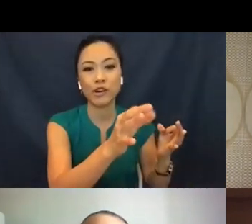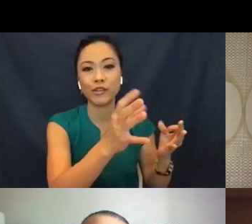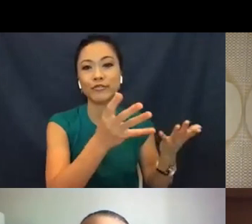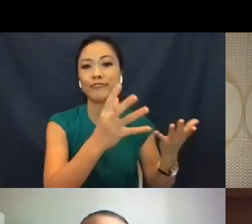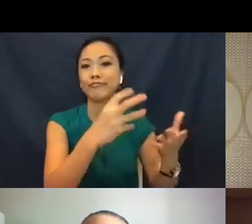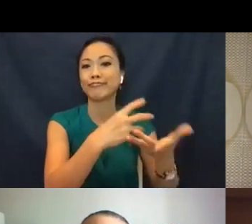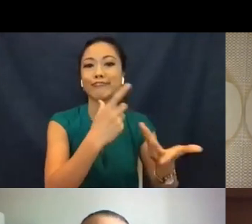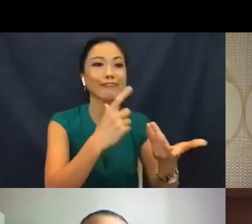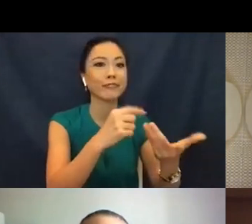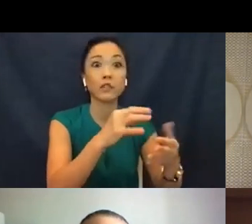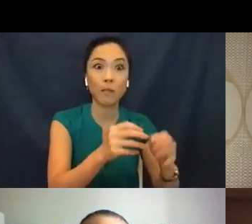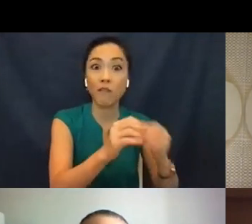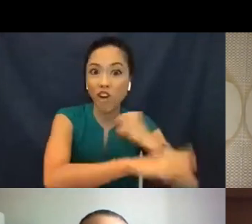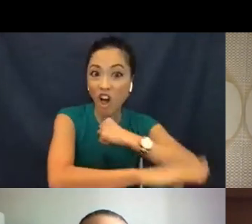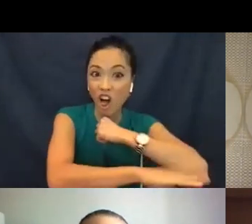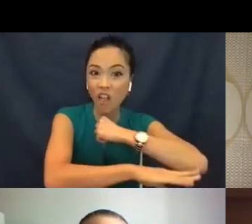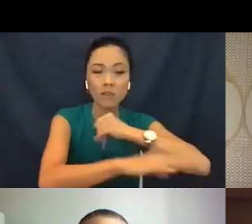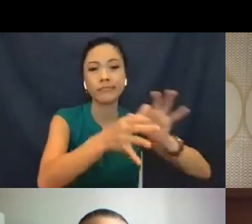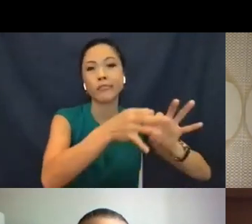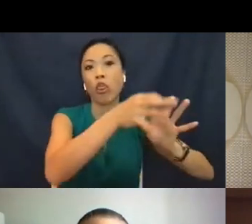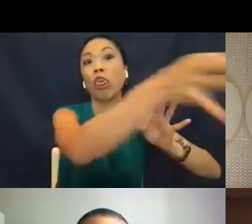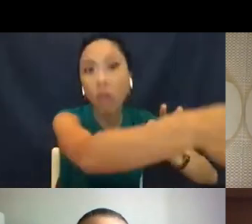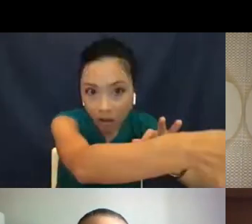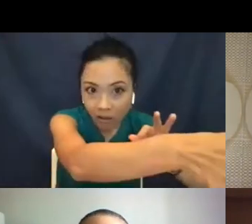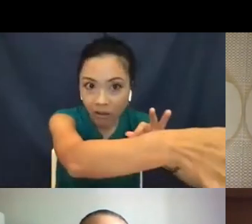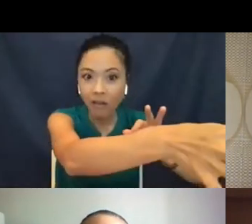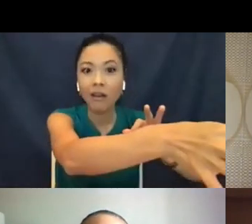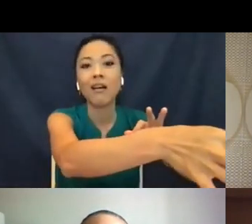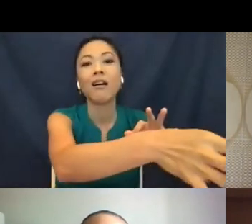to have conversations about activity happening in the fall.